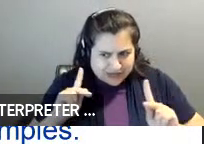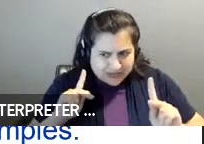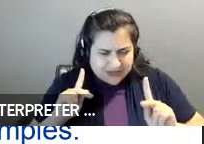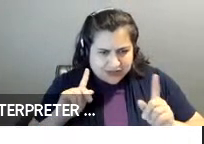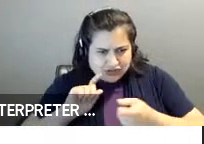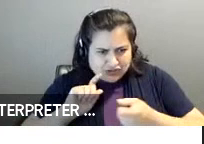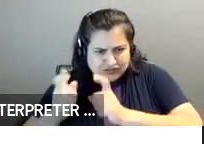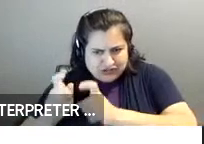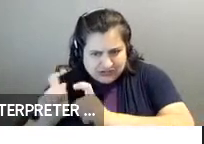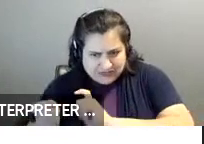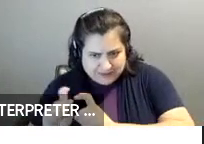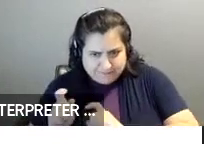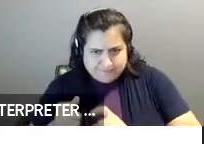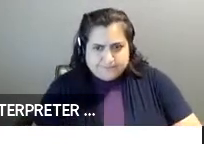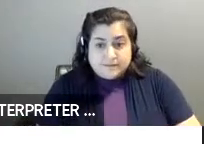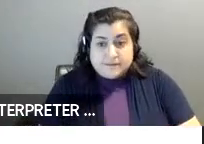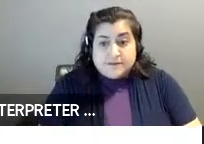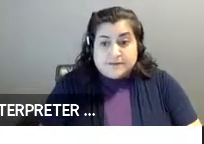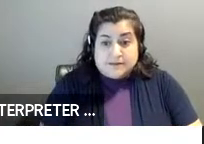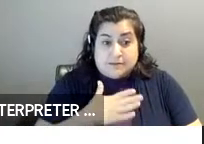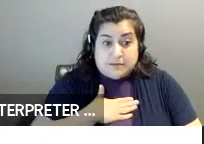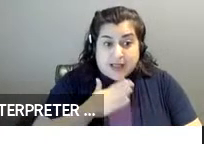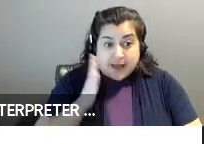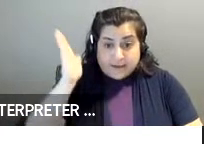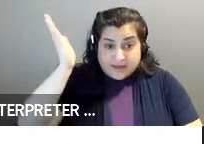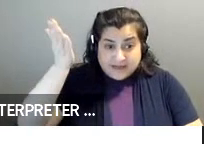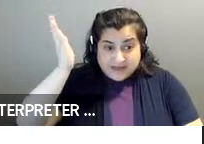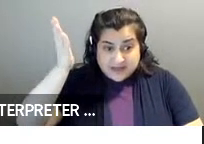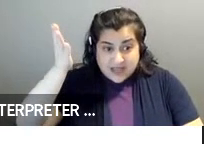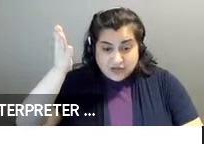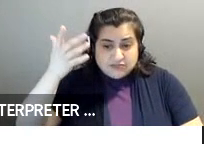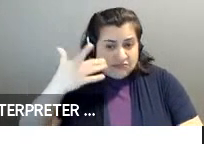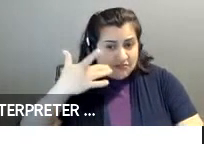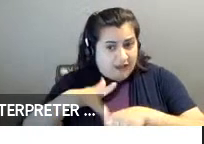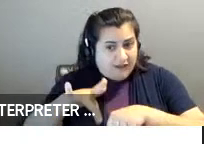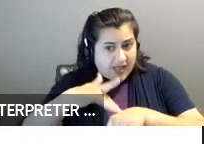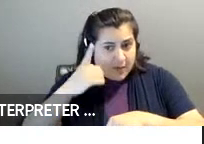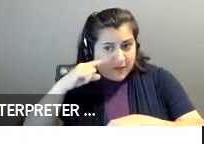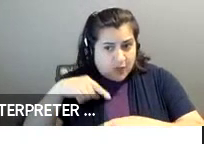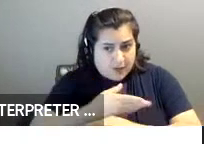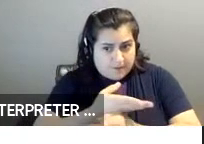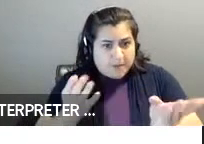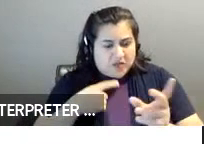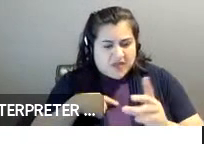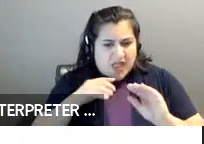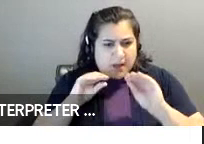In my presentation, that is available to all of you, I have provided links to two reports.